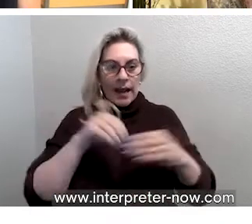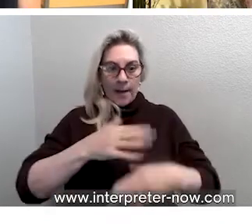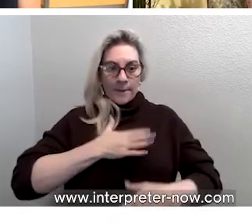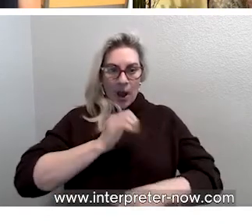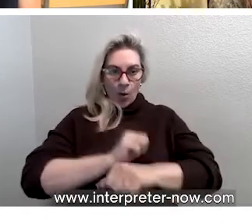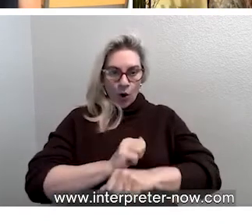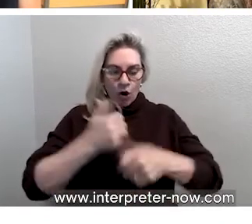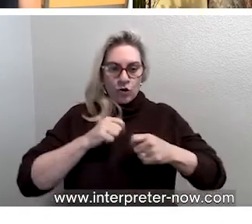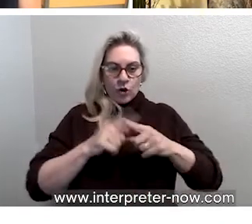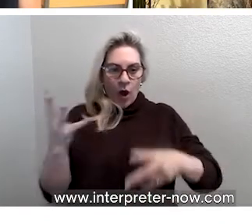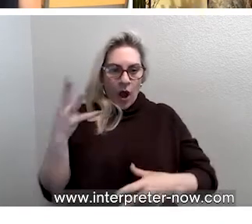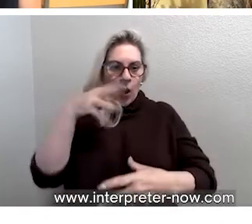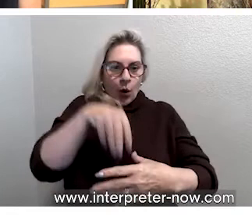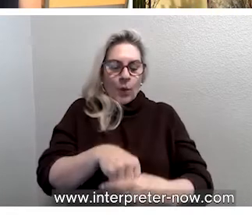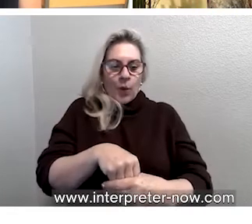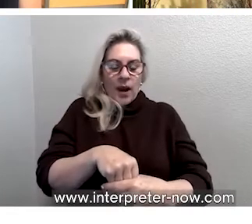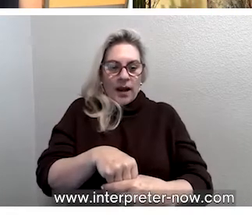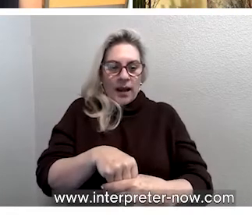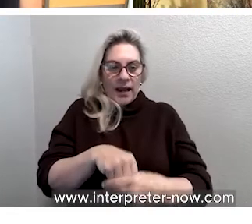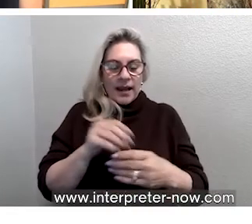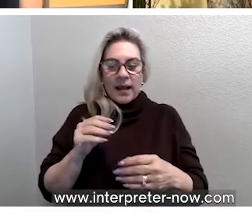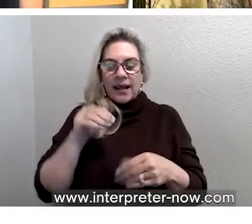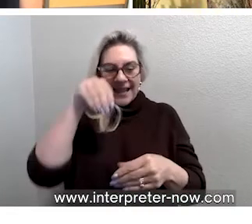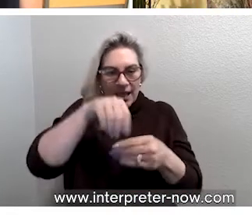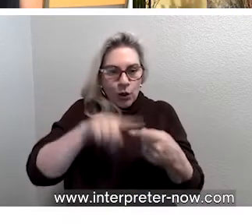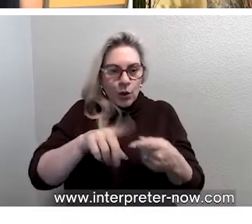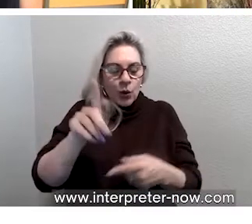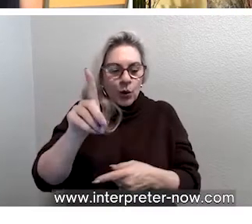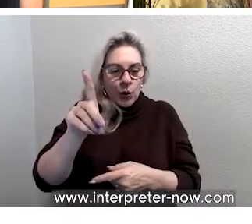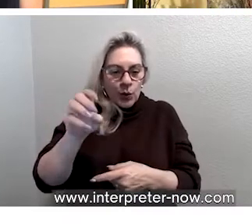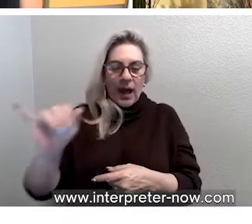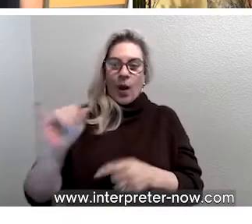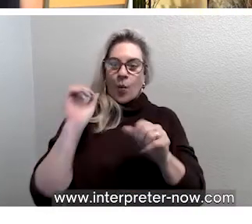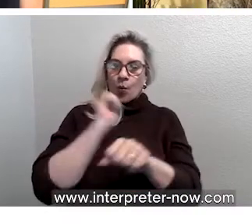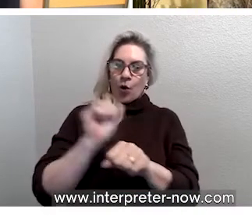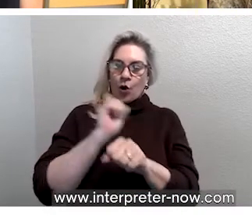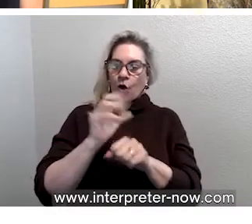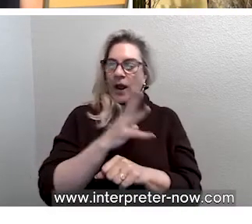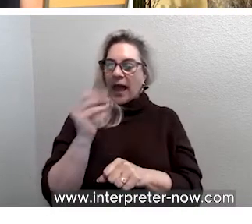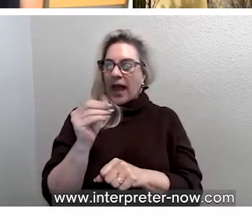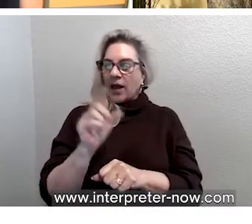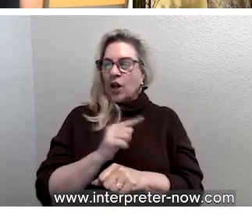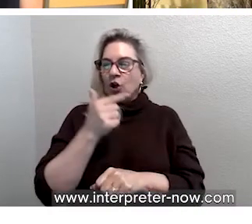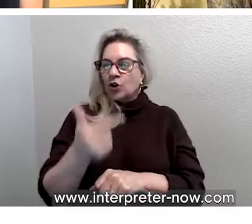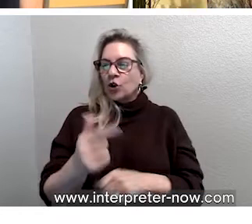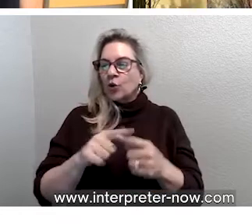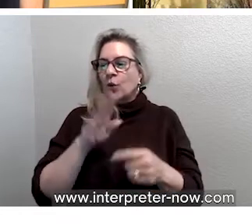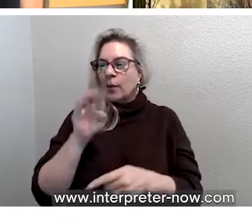diversity and inclusion into DEI work and taking a turn in being centered is never to